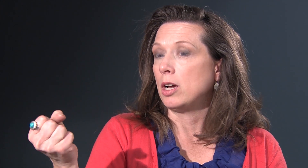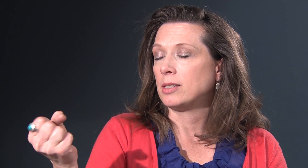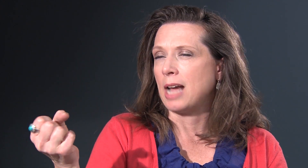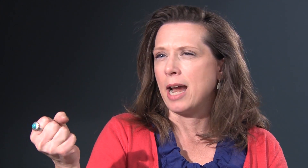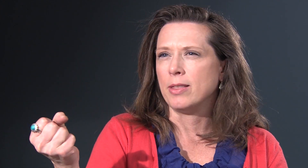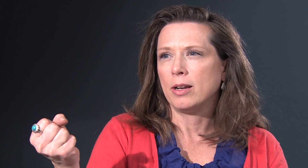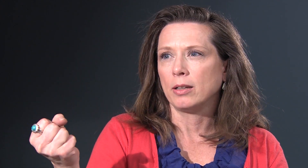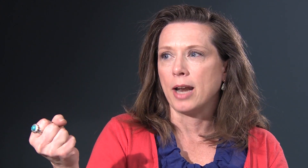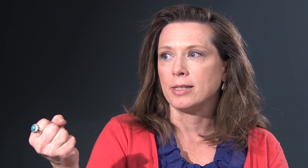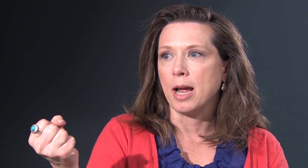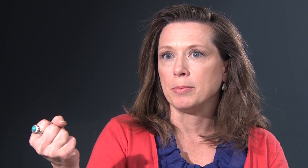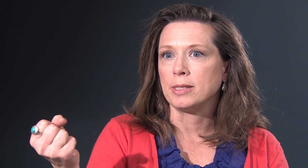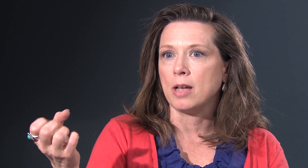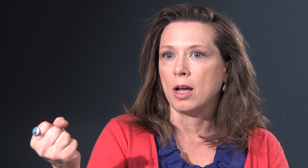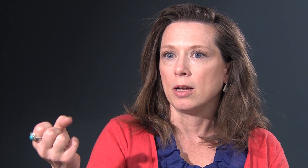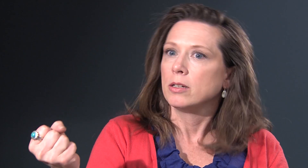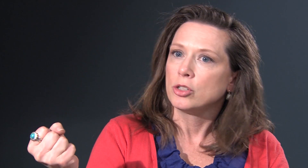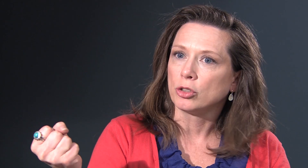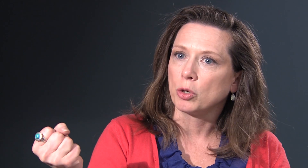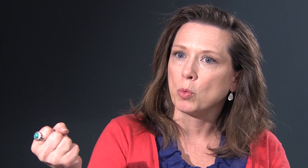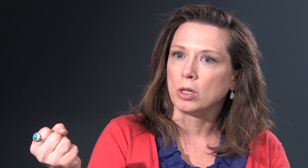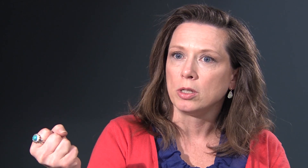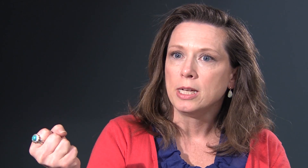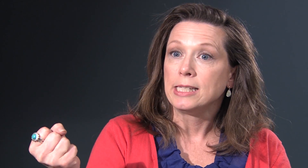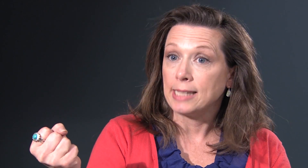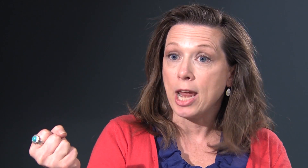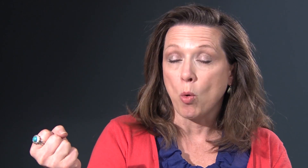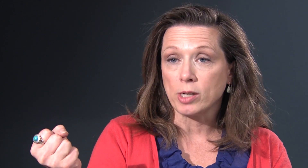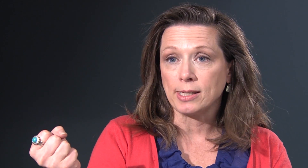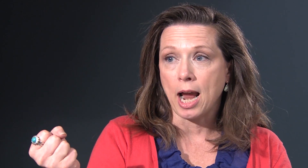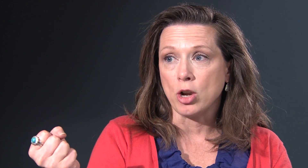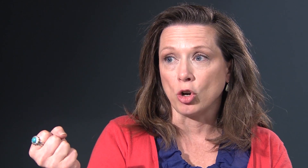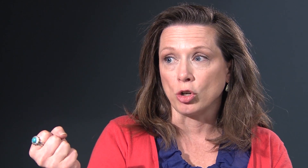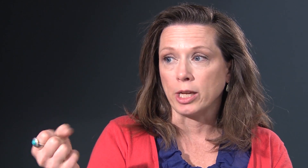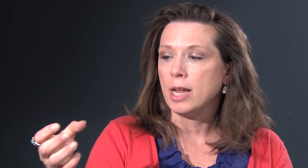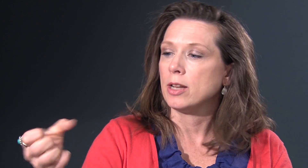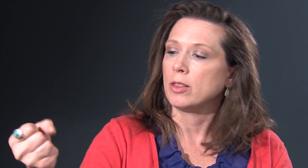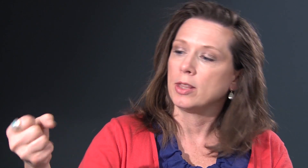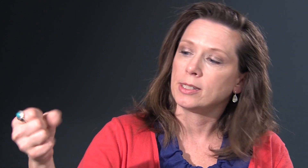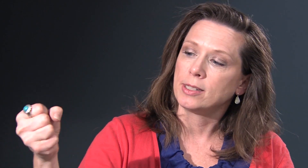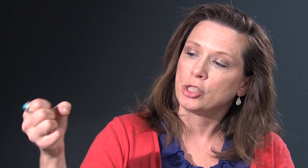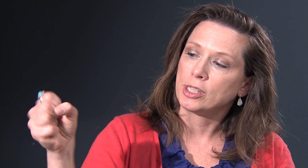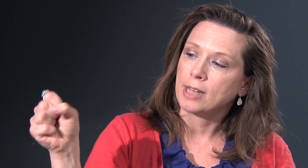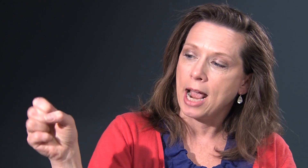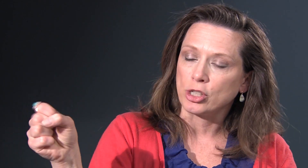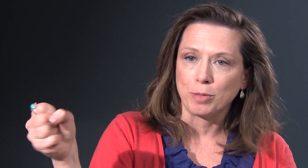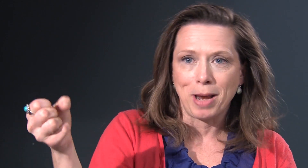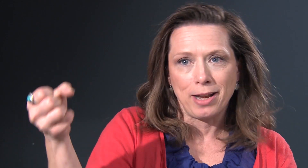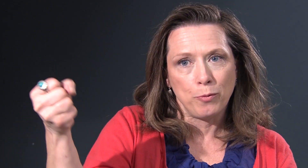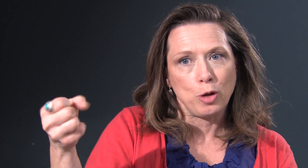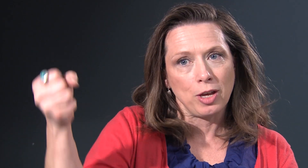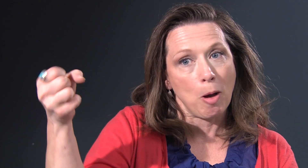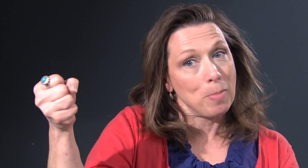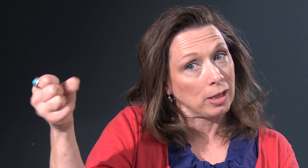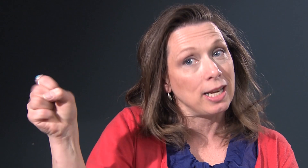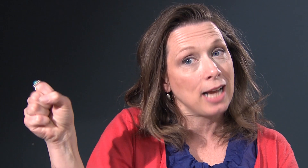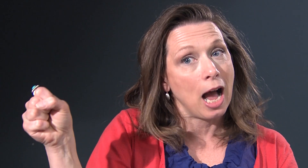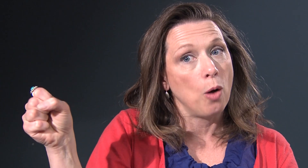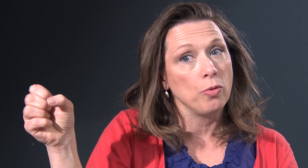signs that a lot of times children will say or sign early. This is just actually made, when you think about milking a cow,